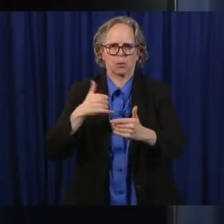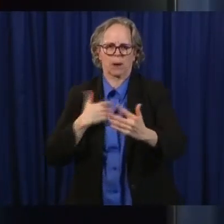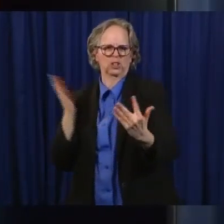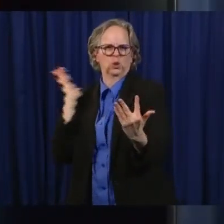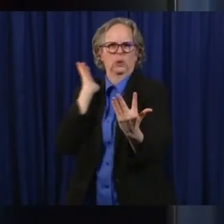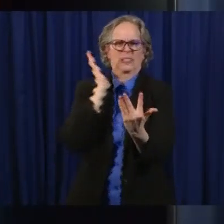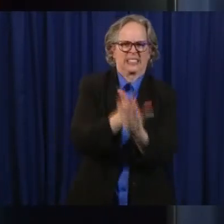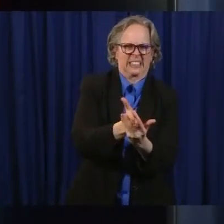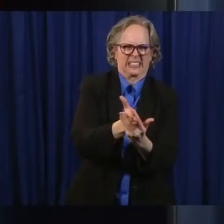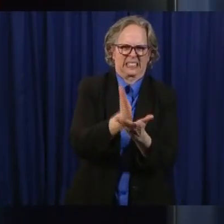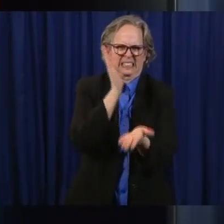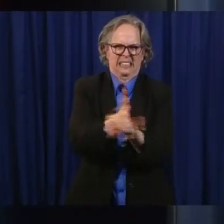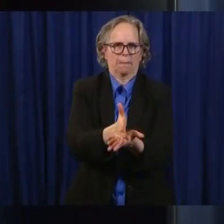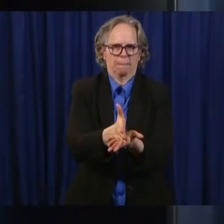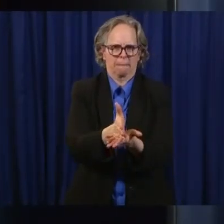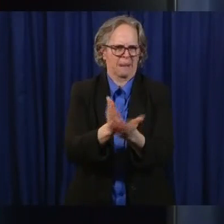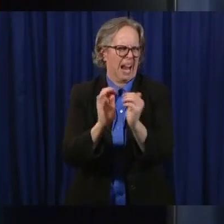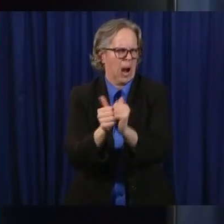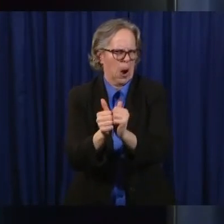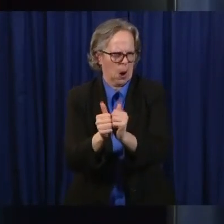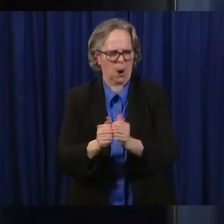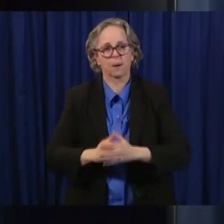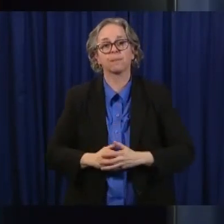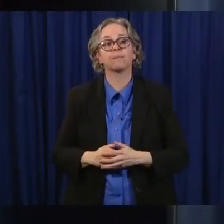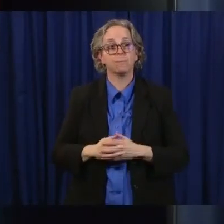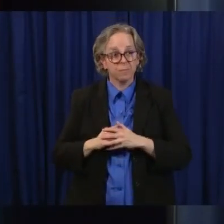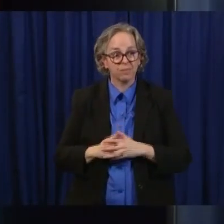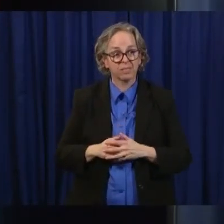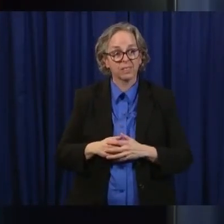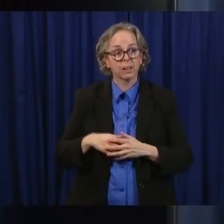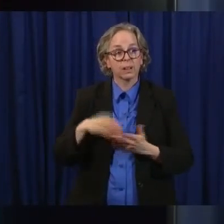CAN'T IMPACT US. IT CAN'T CREATE AN INFECTION. SO THAT'S WHAT WE WANT TO TRY AND DO.